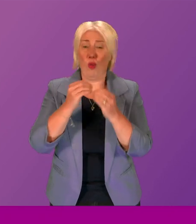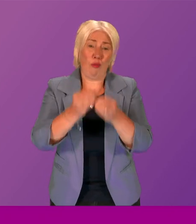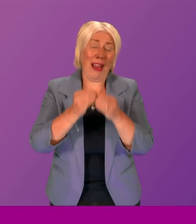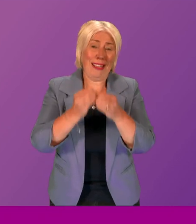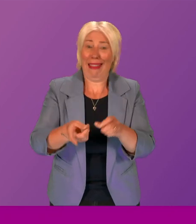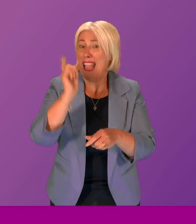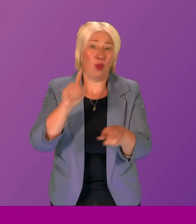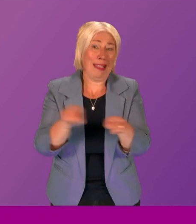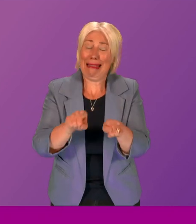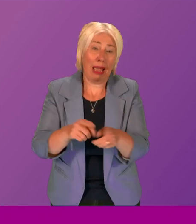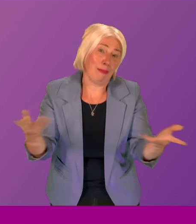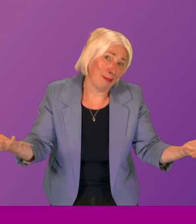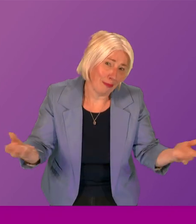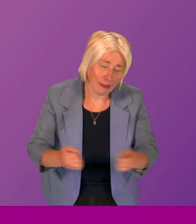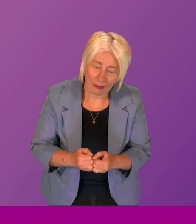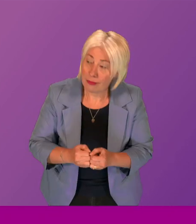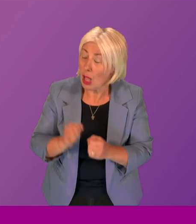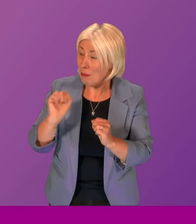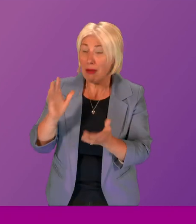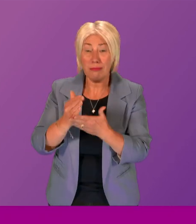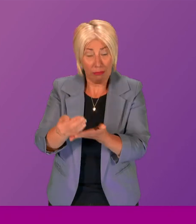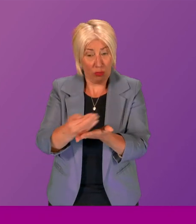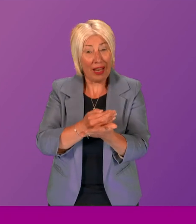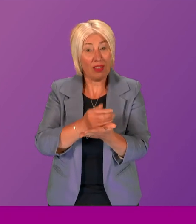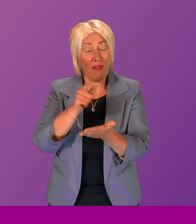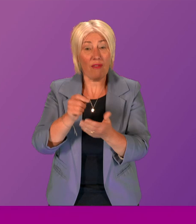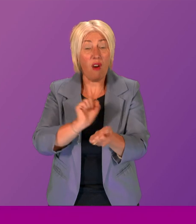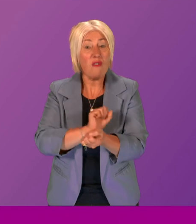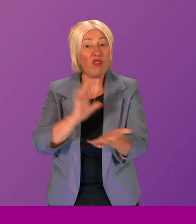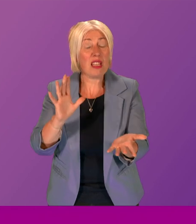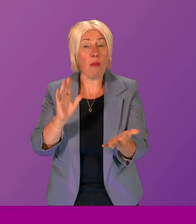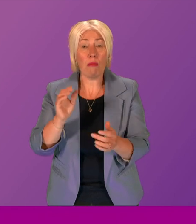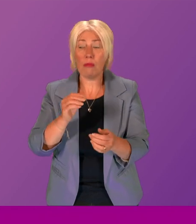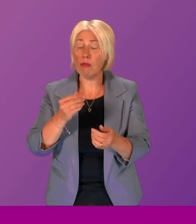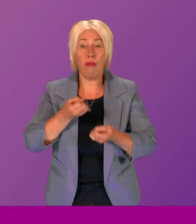Ross that explicit protections for freedom of expression and freedom of speech are, of course,